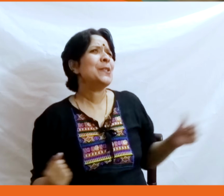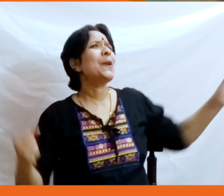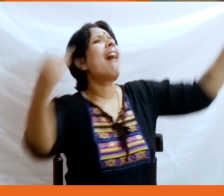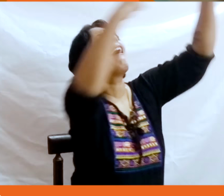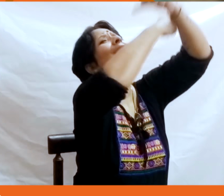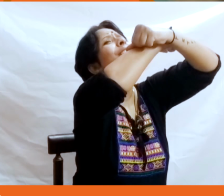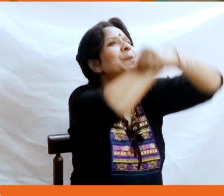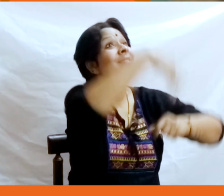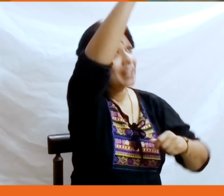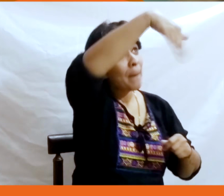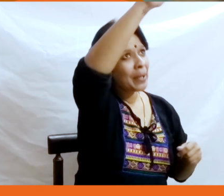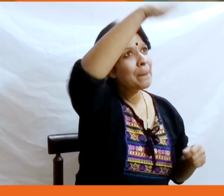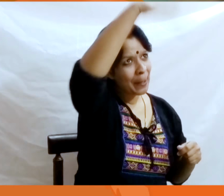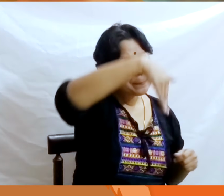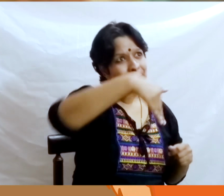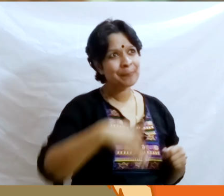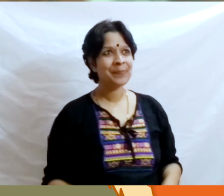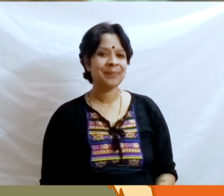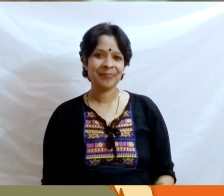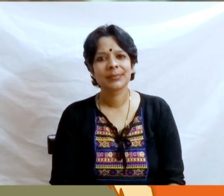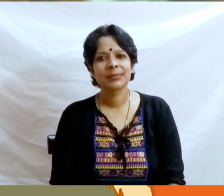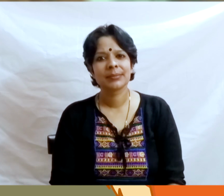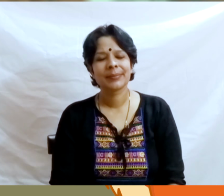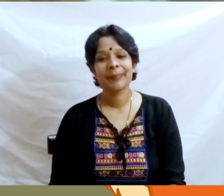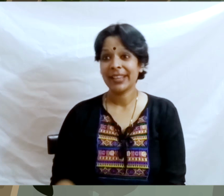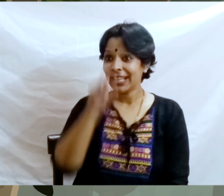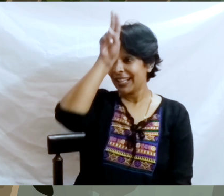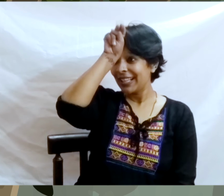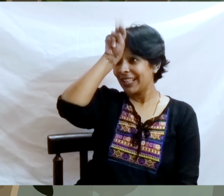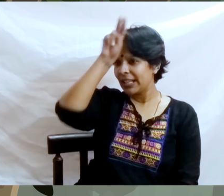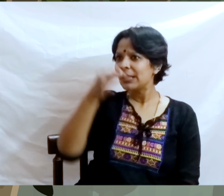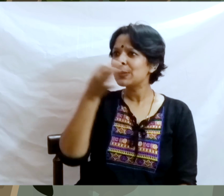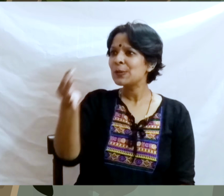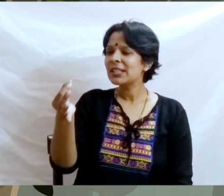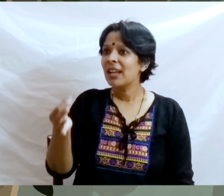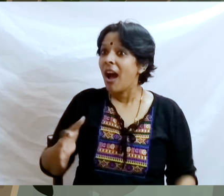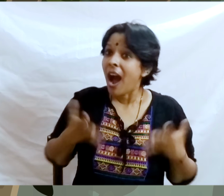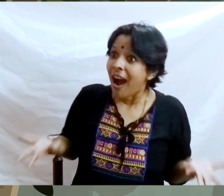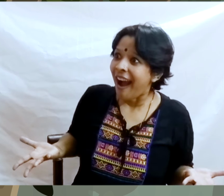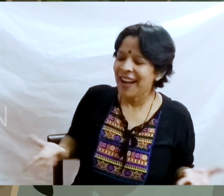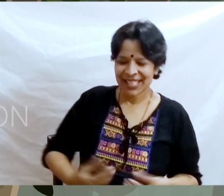and let us celebrate this moment!” said the fox. “How grand” said the cock.